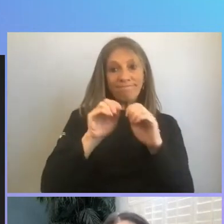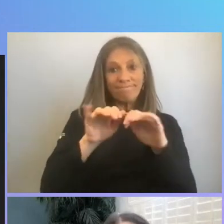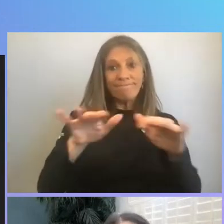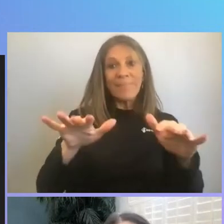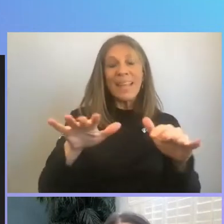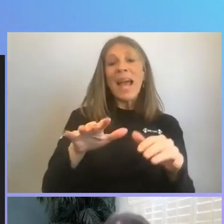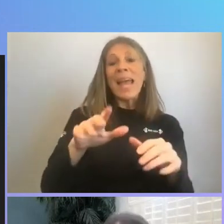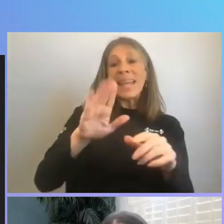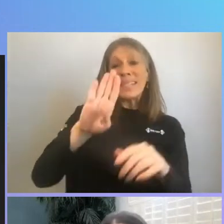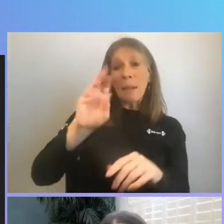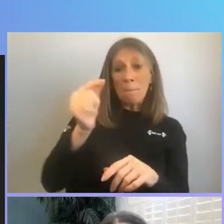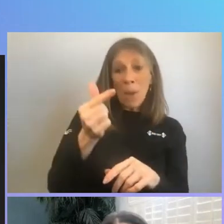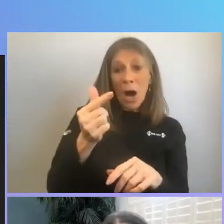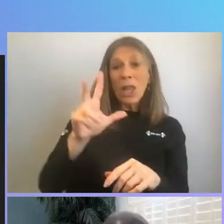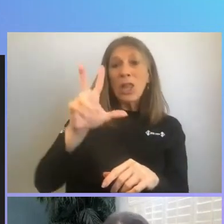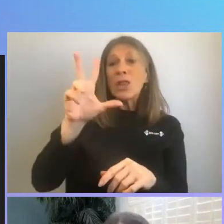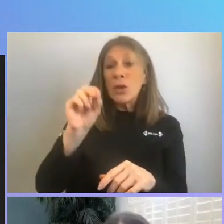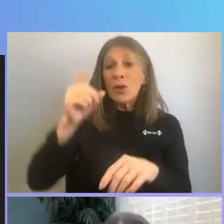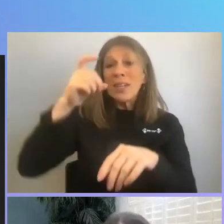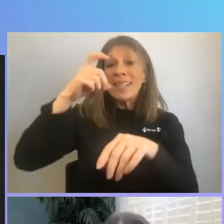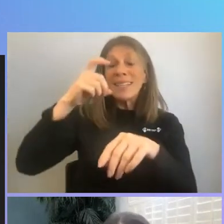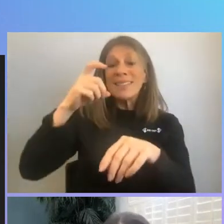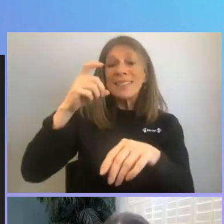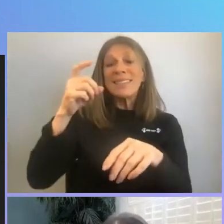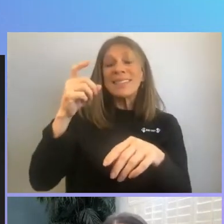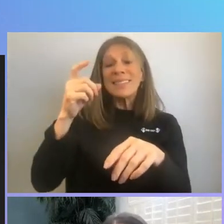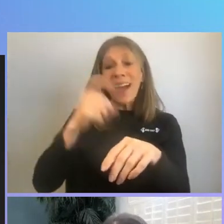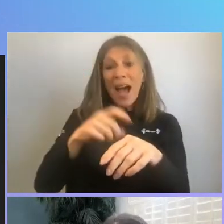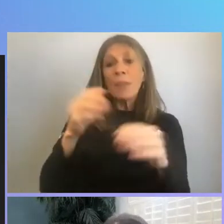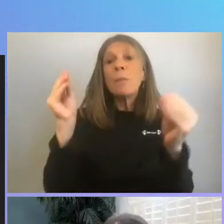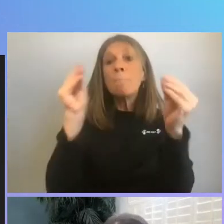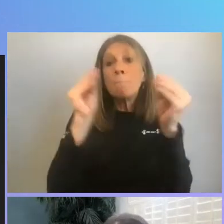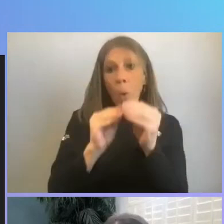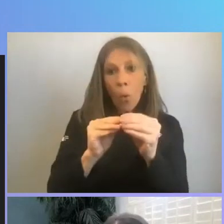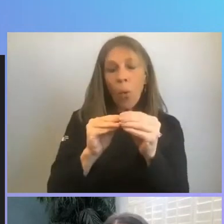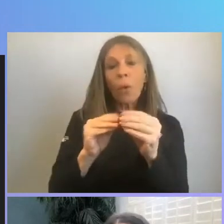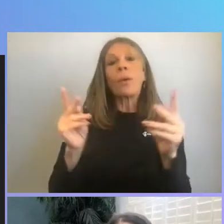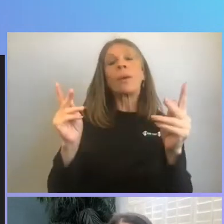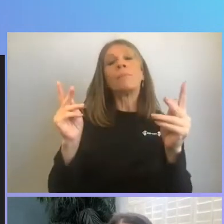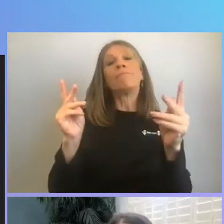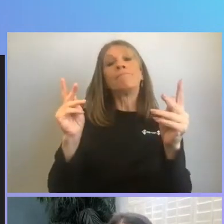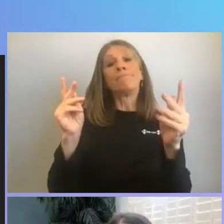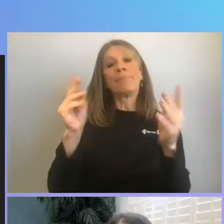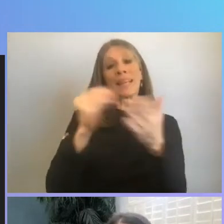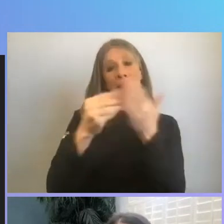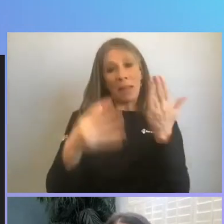expensive to fix. So what we want you to think about is